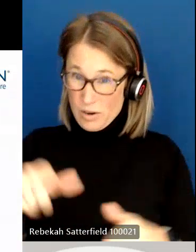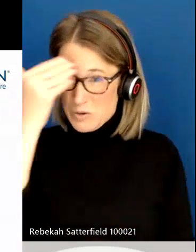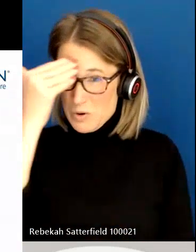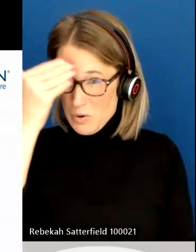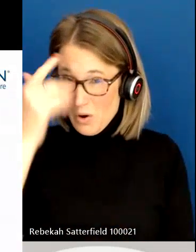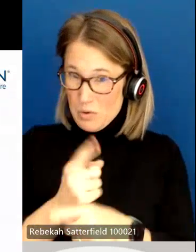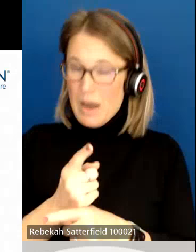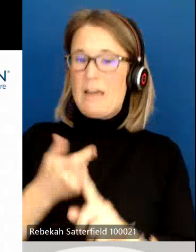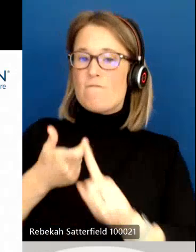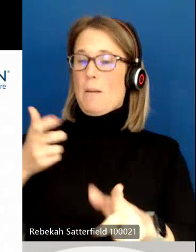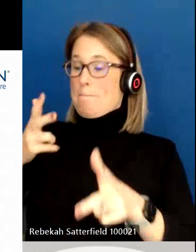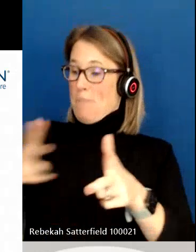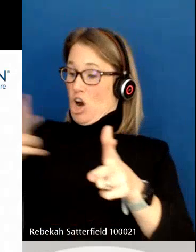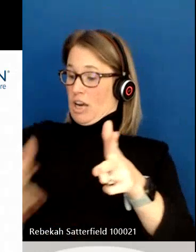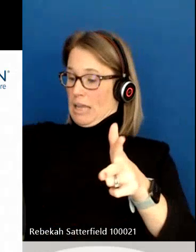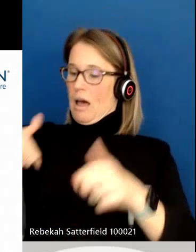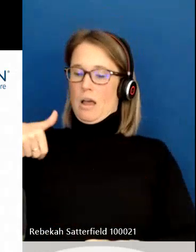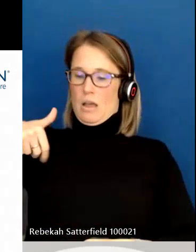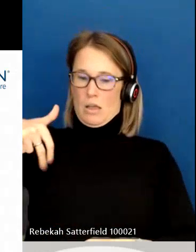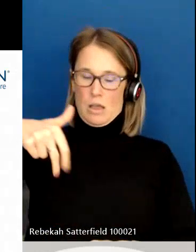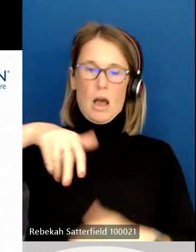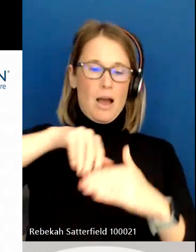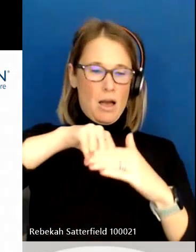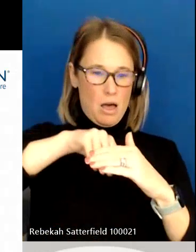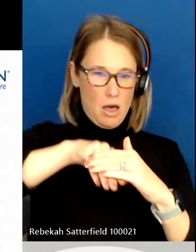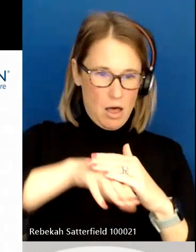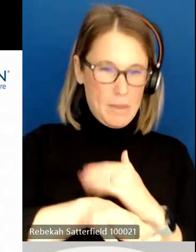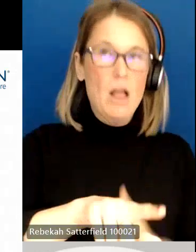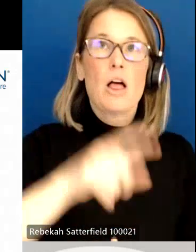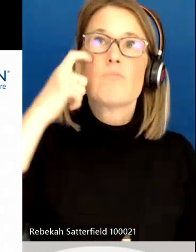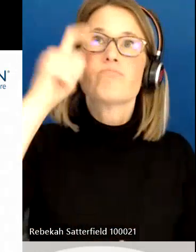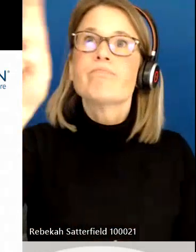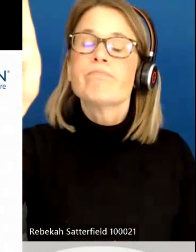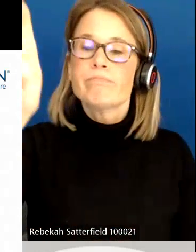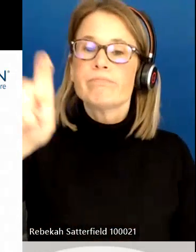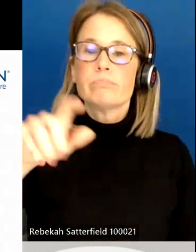figure out every place that a patient would walk through on your off-campus locations on your you